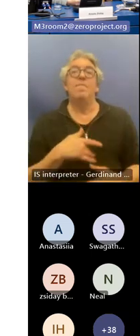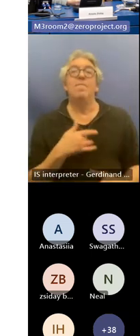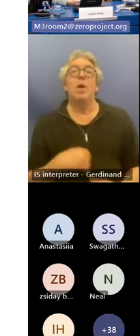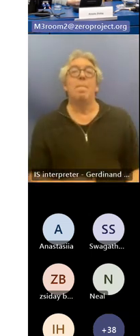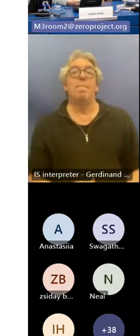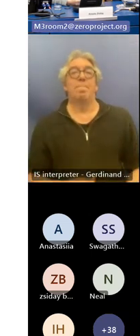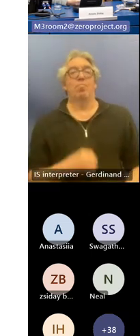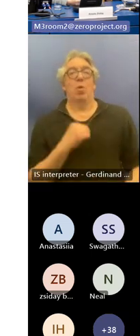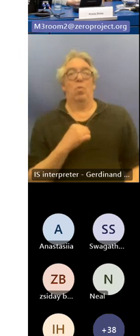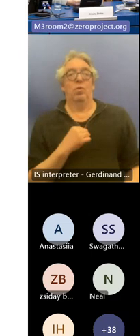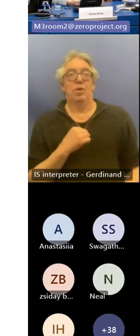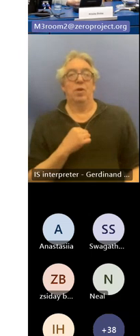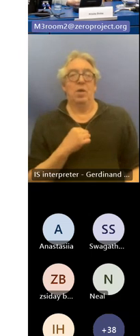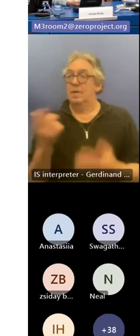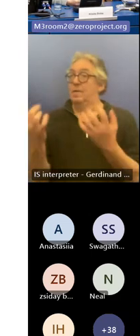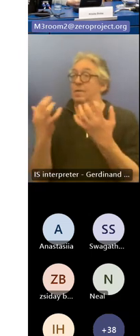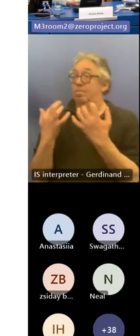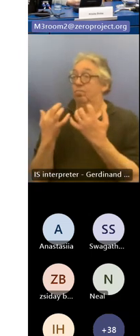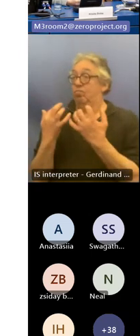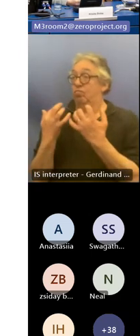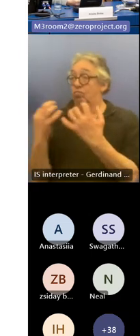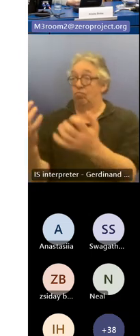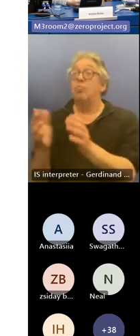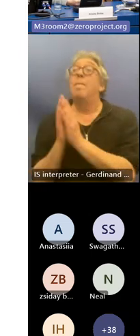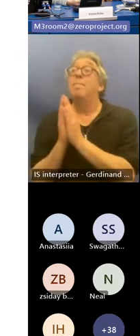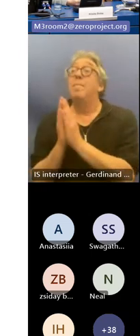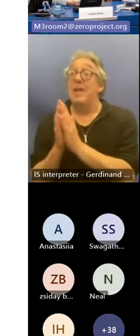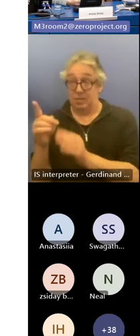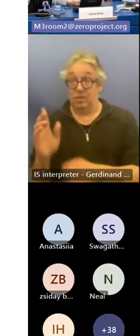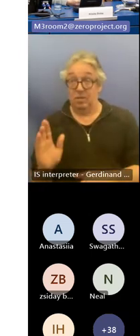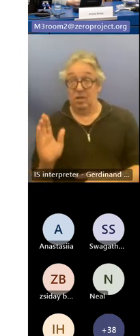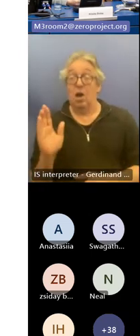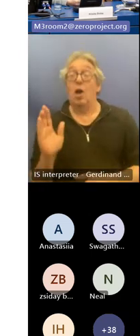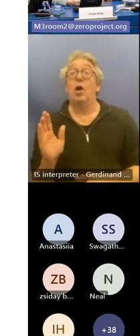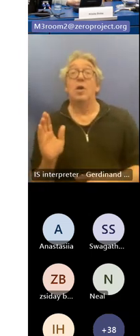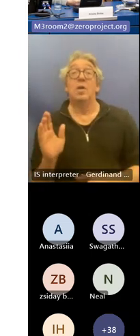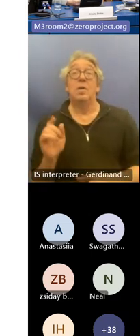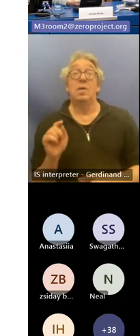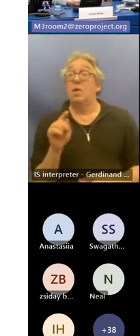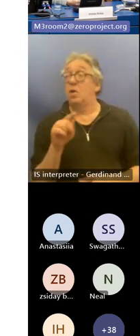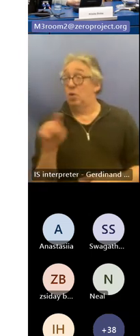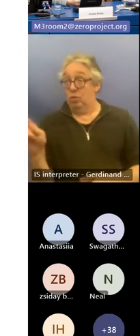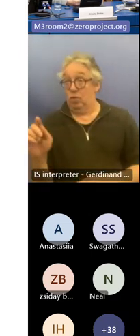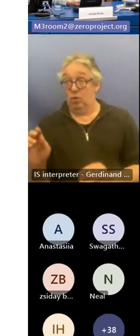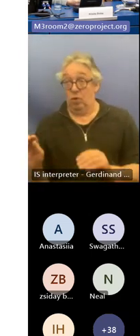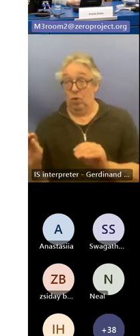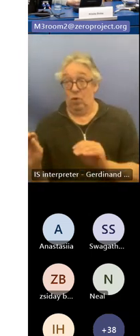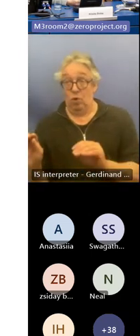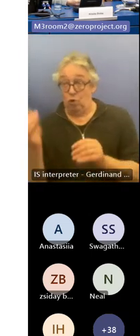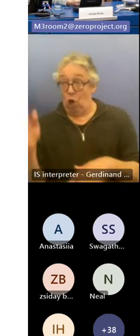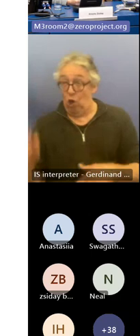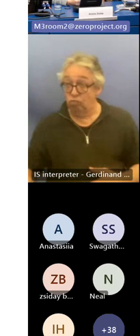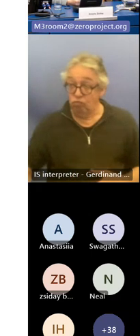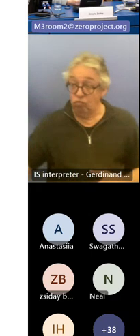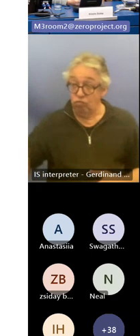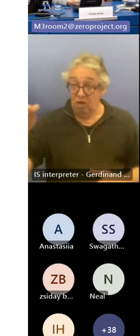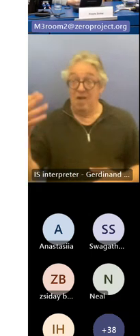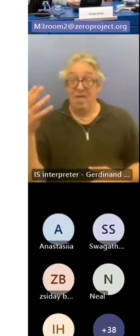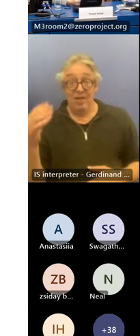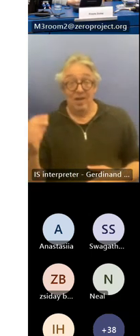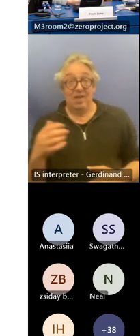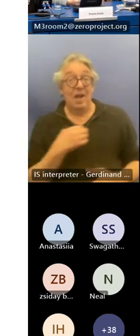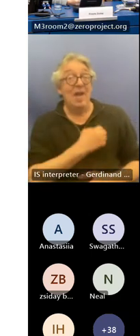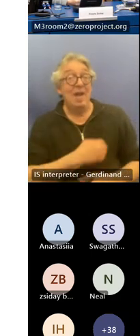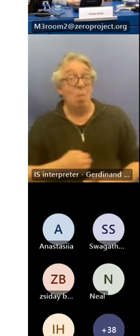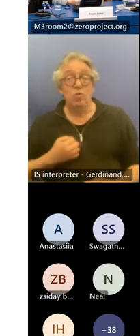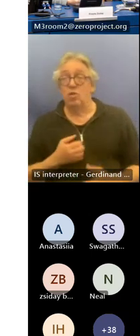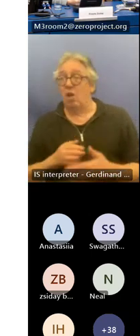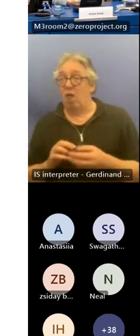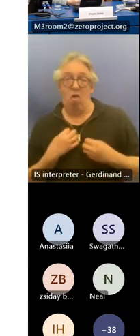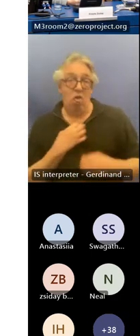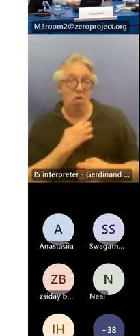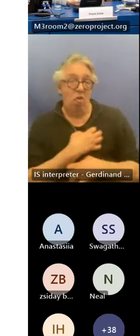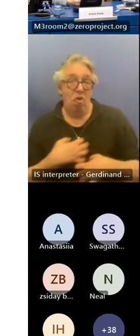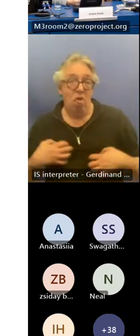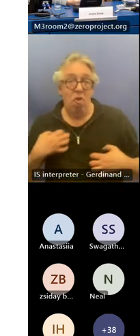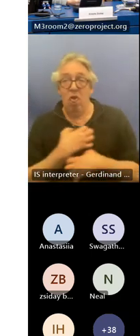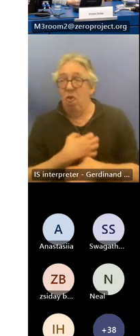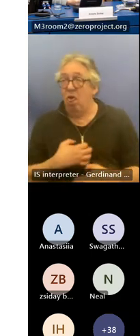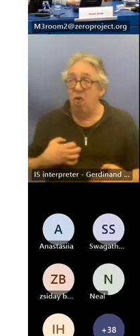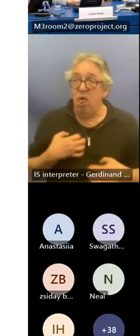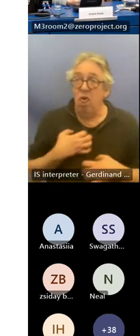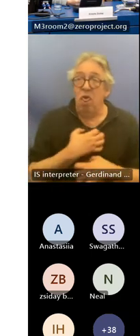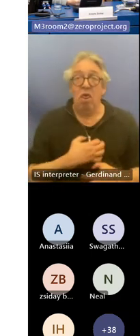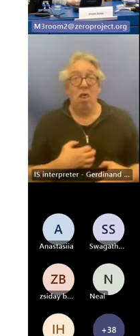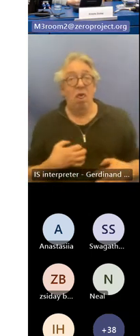I would like that you raise your hand if, as a young person, you had emotional difficulties. OK,